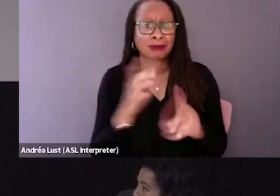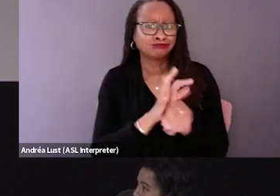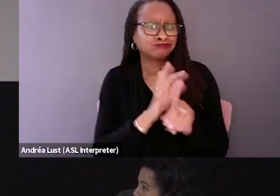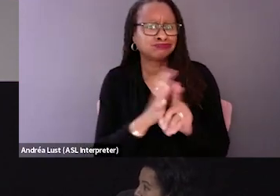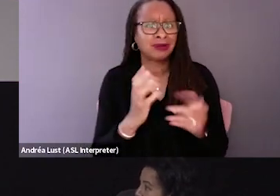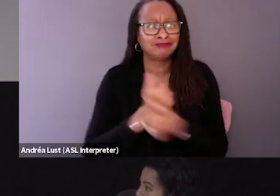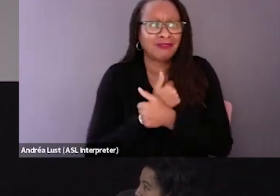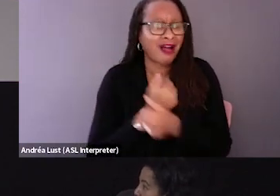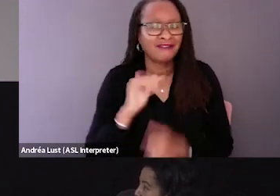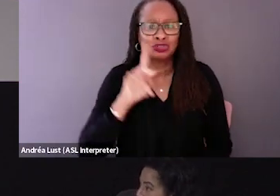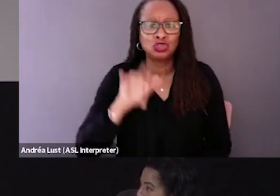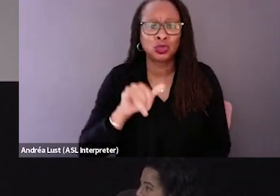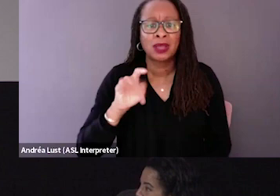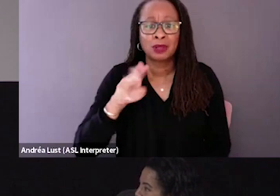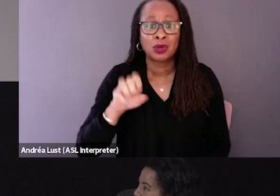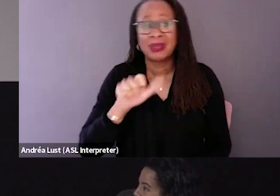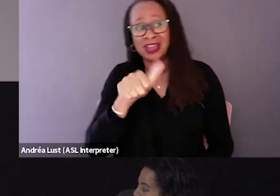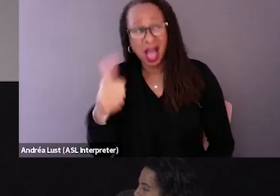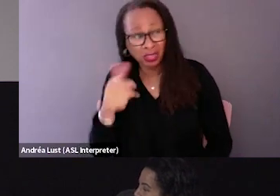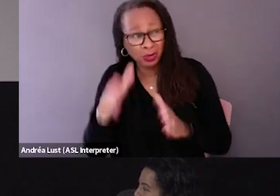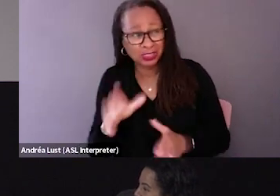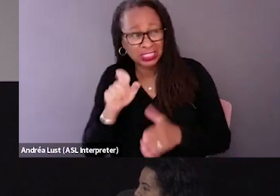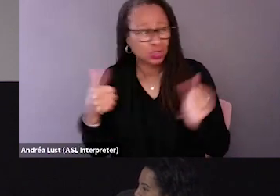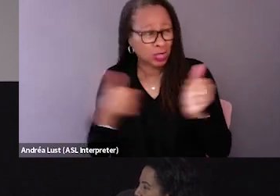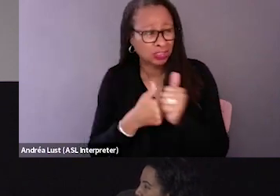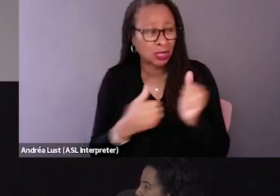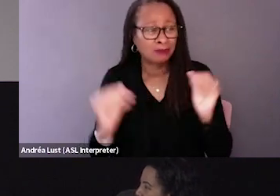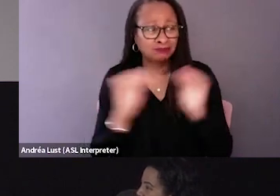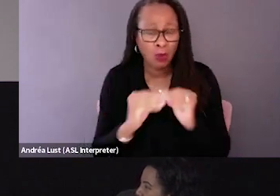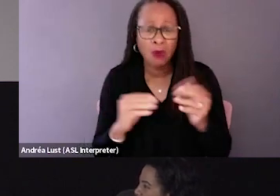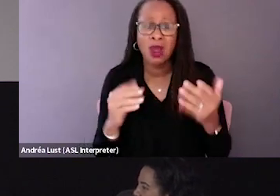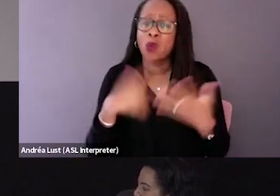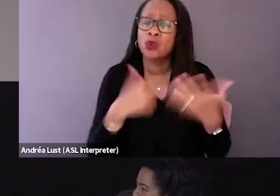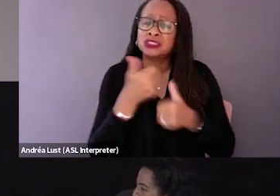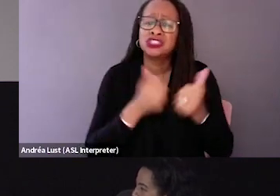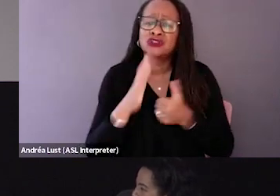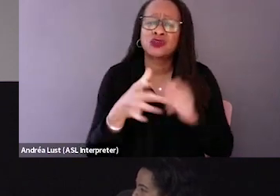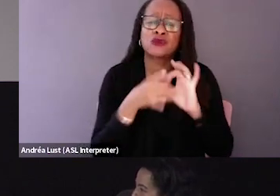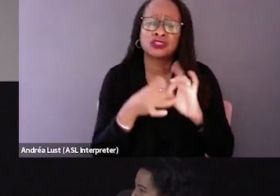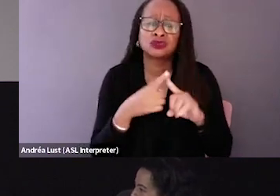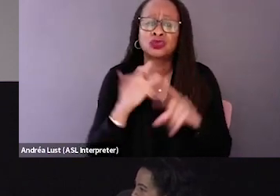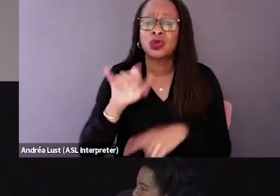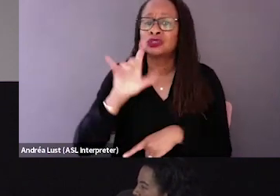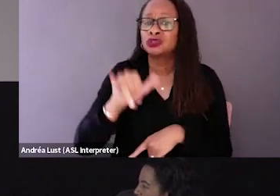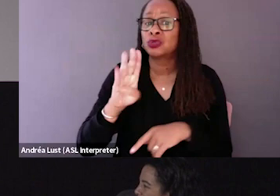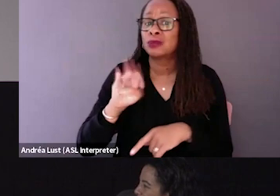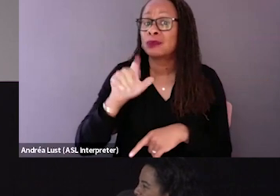and the other one kind of had to do more catching up. What was sort of each of your relationship to Judy Blume when this project came your way?